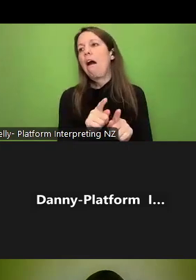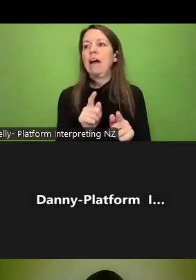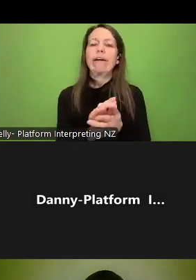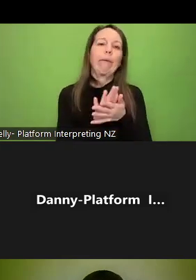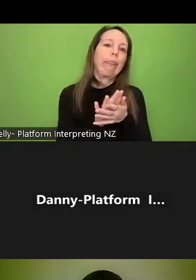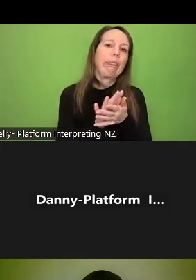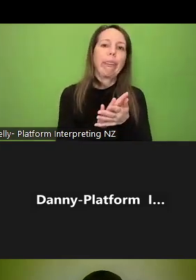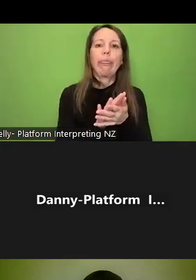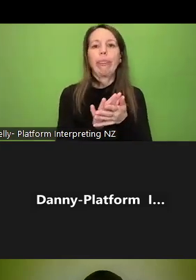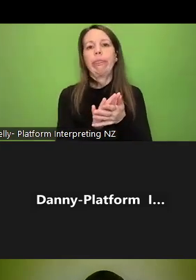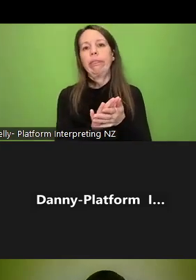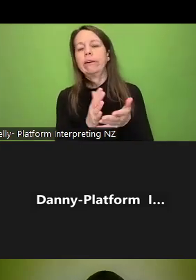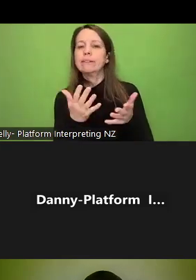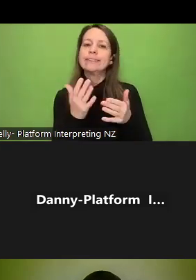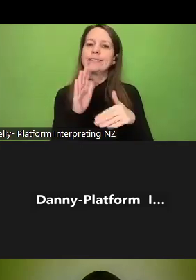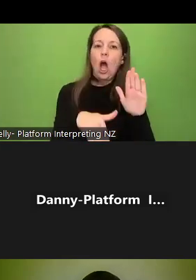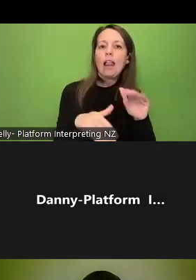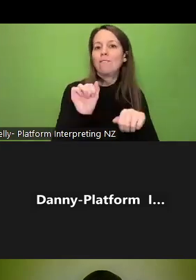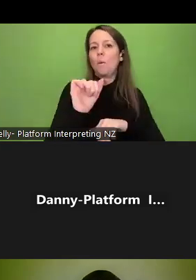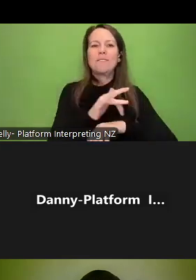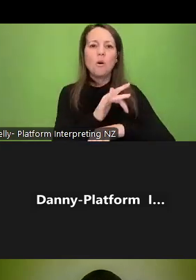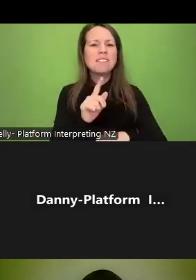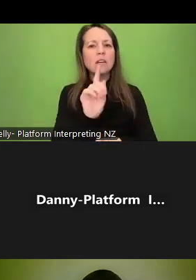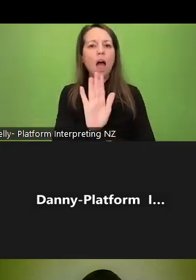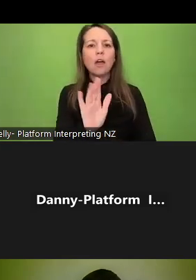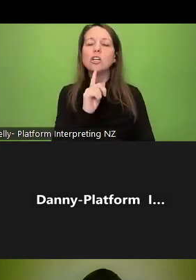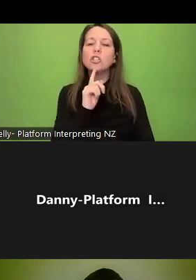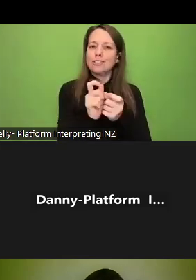to find the environment that is right for us. And it'll be different for different people,